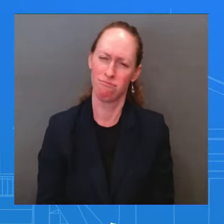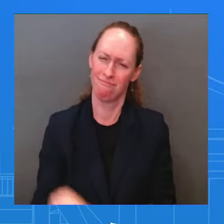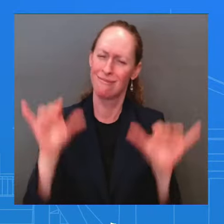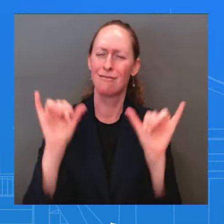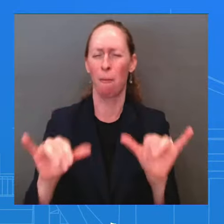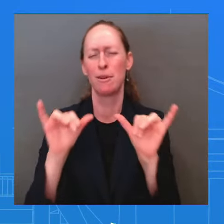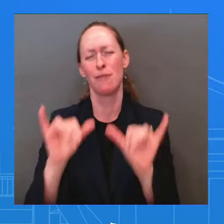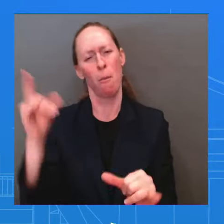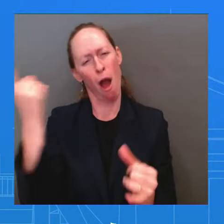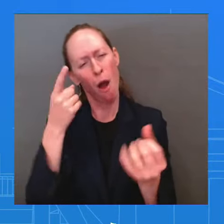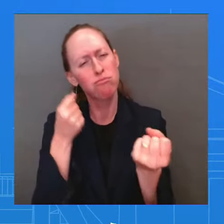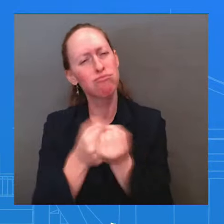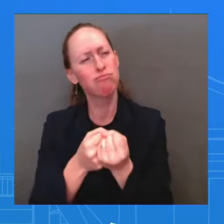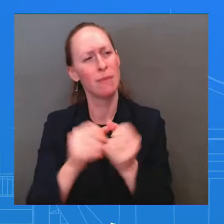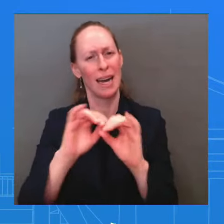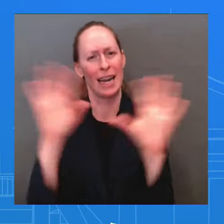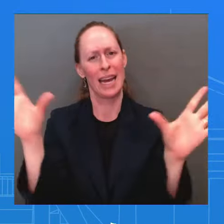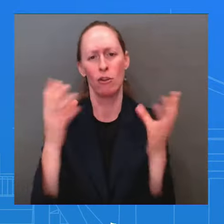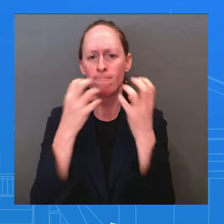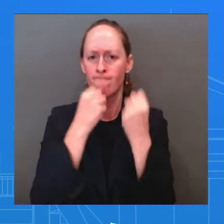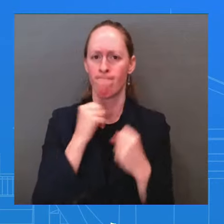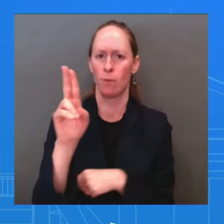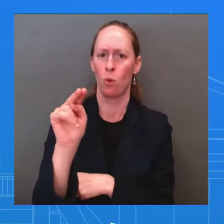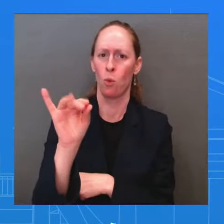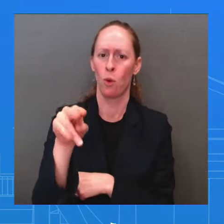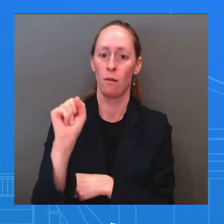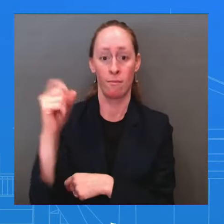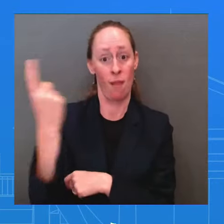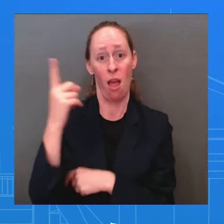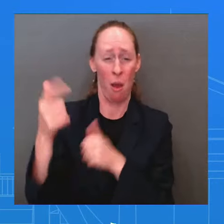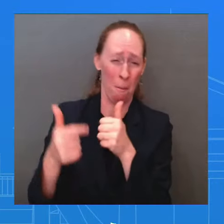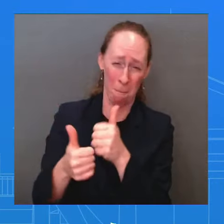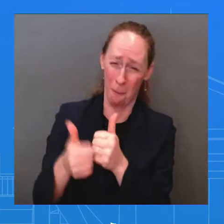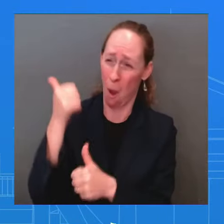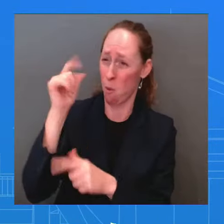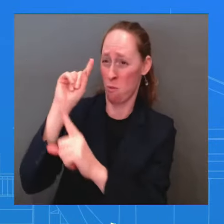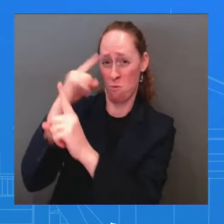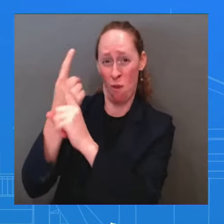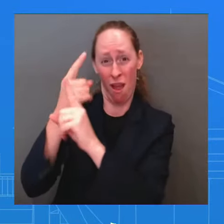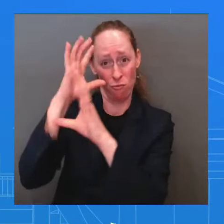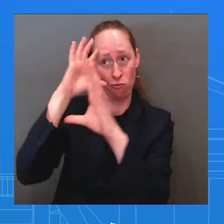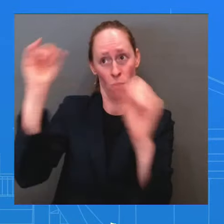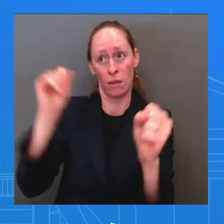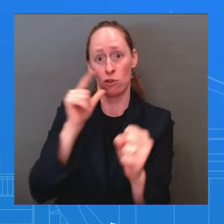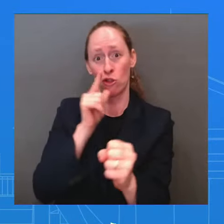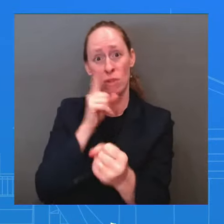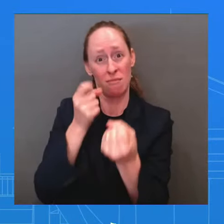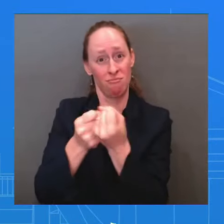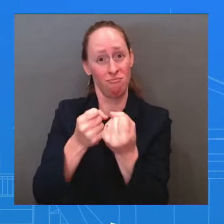as the most pro-union president that we've had thus far. And so, you know, the President respects workers' rights.